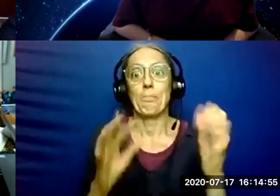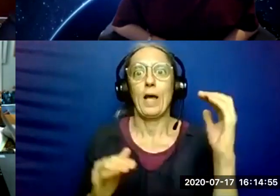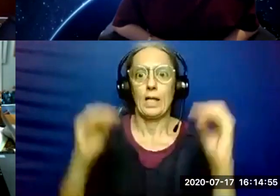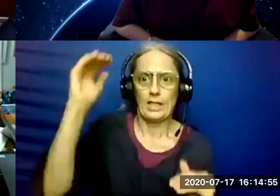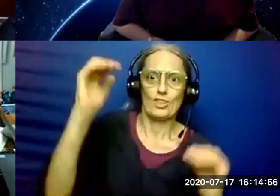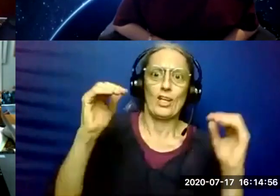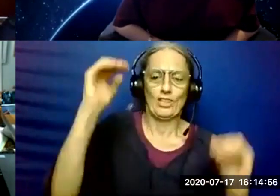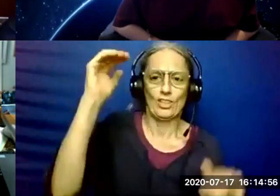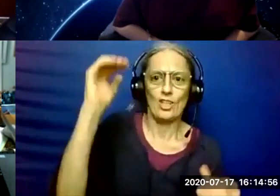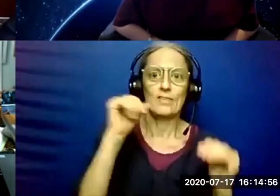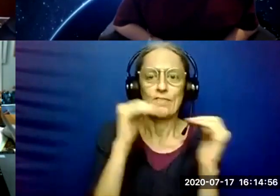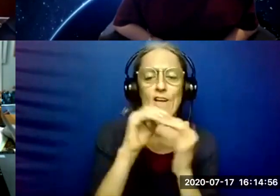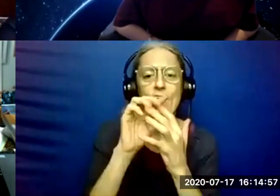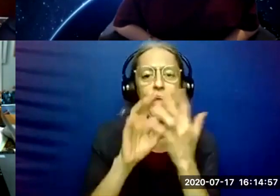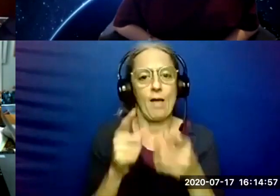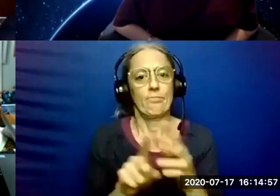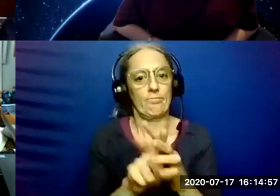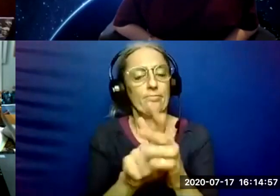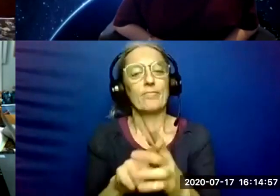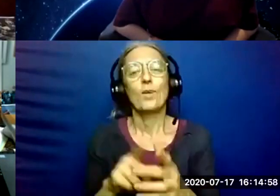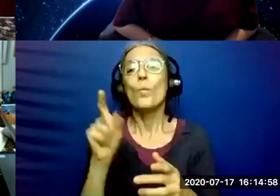of the history of racism in the United States.